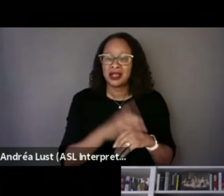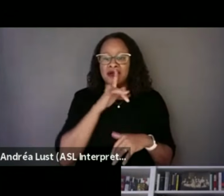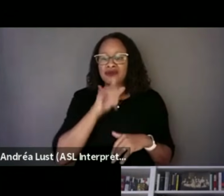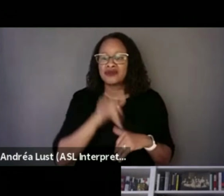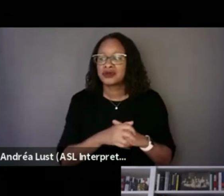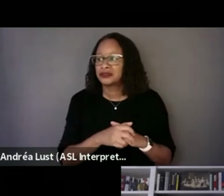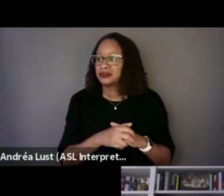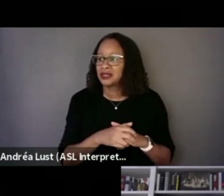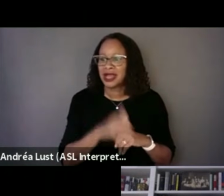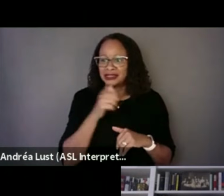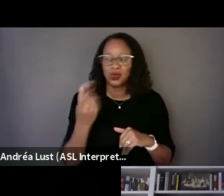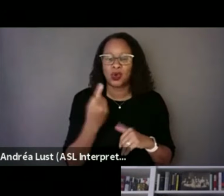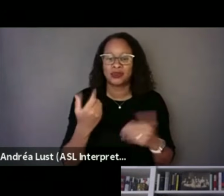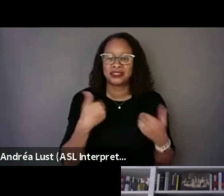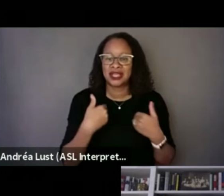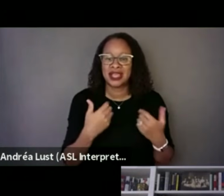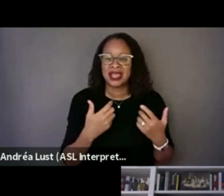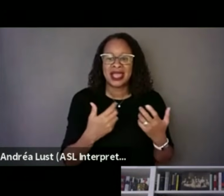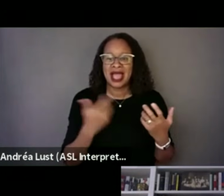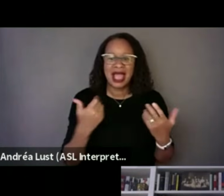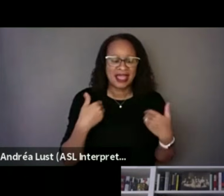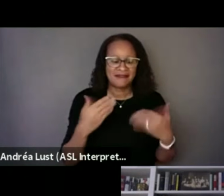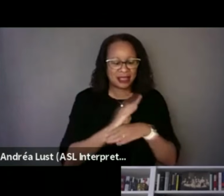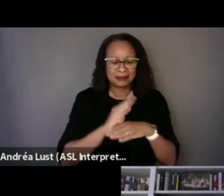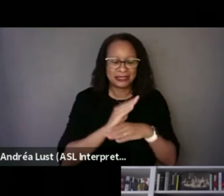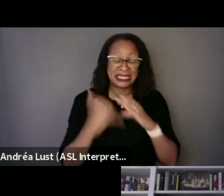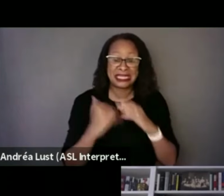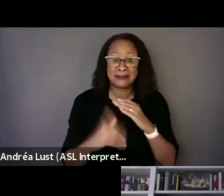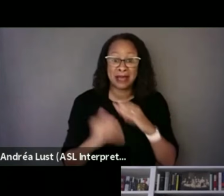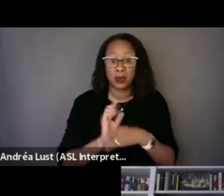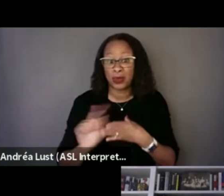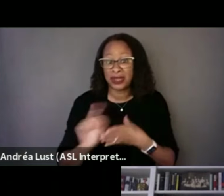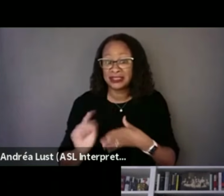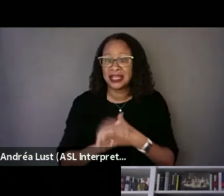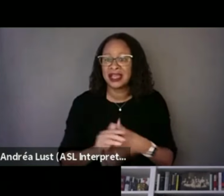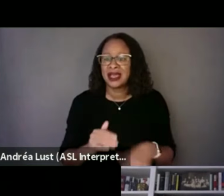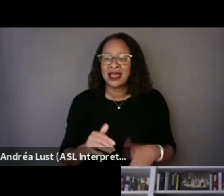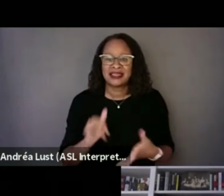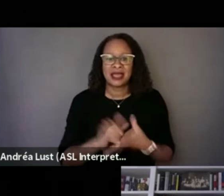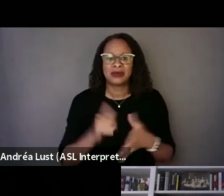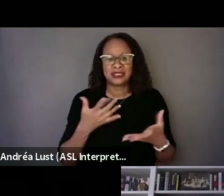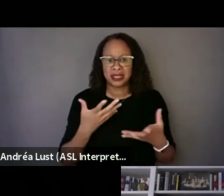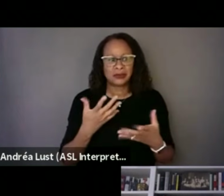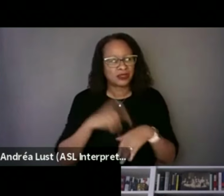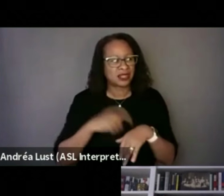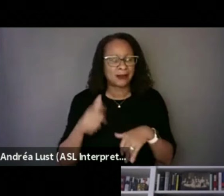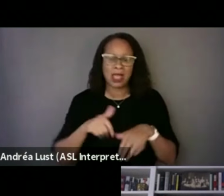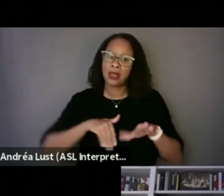I don't always have these, I have a lot of like busy email weeks, but this was one of those like take long walks and think, you know, kind of times.